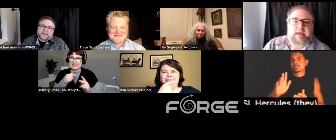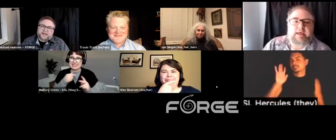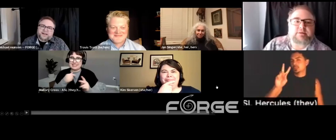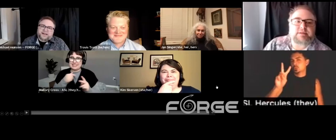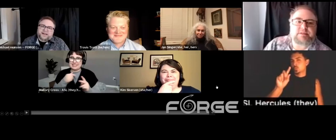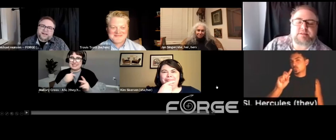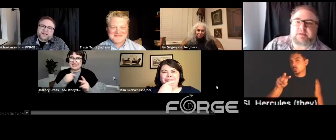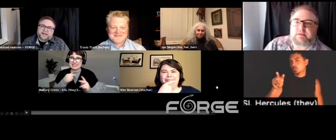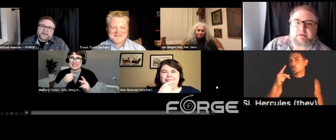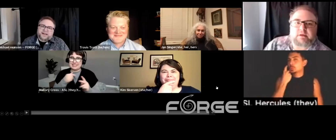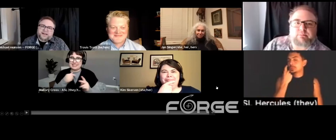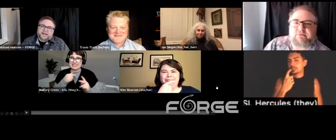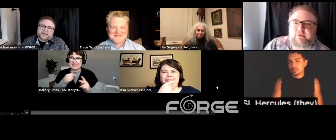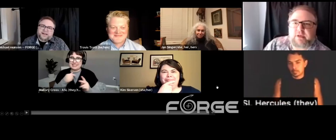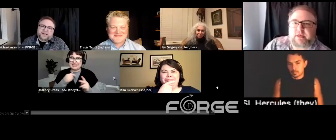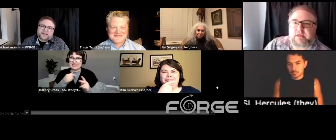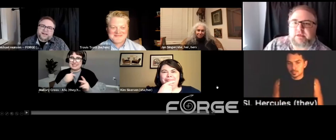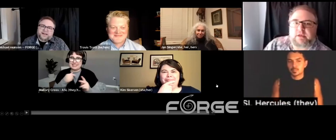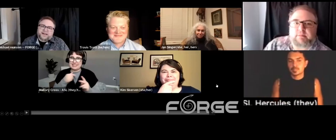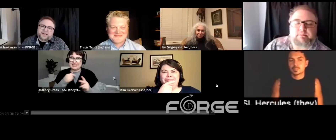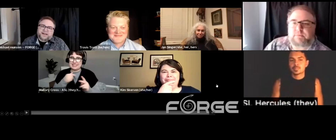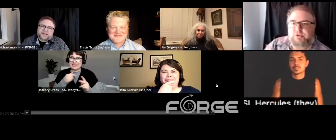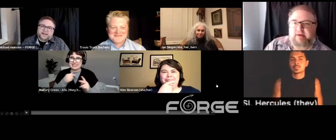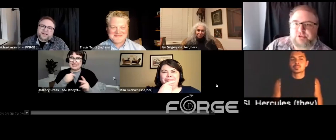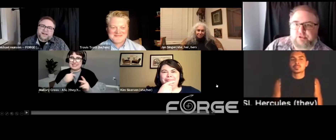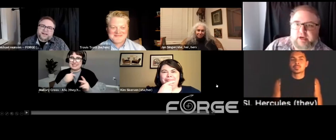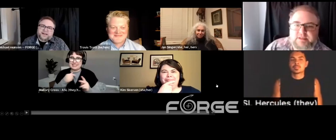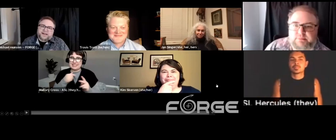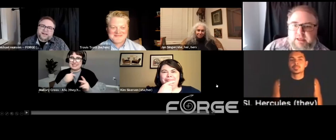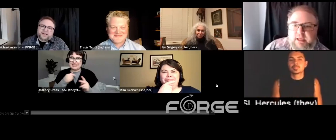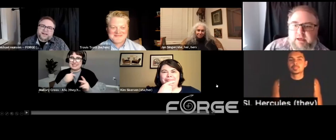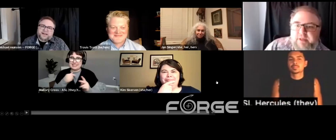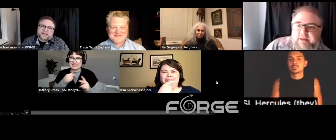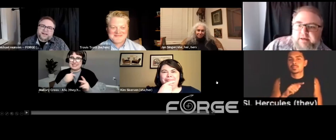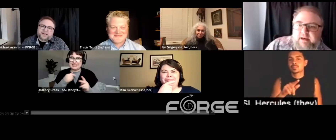And this is a brief video that Travis Trott is speaking